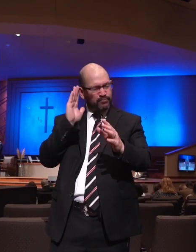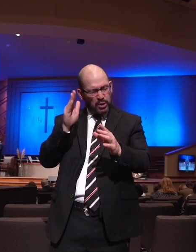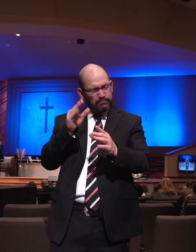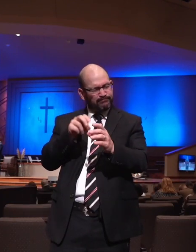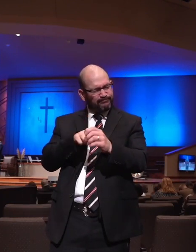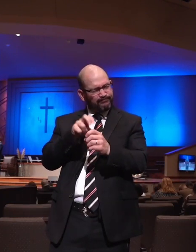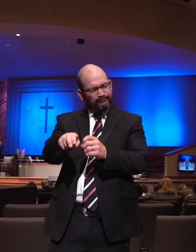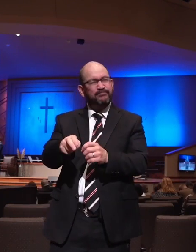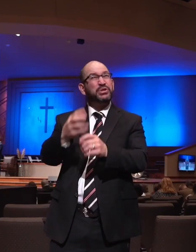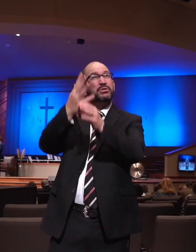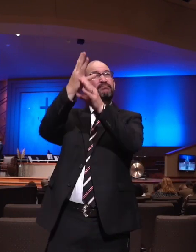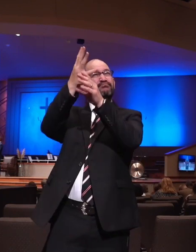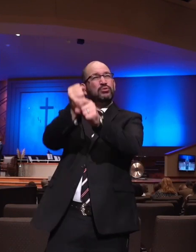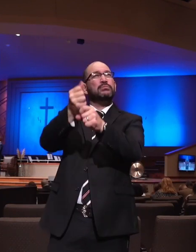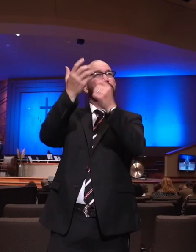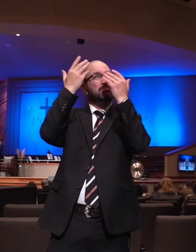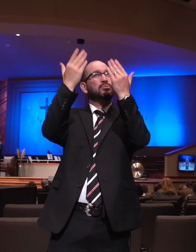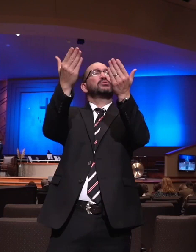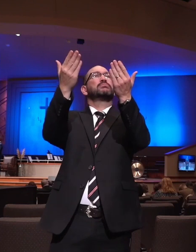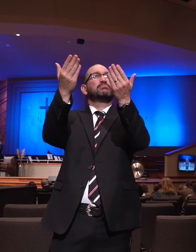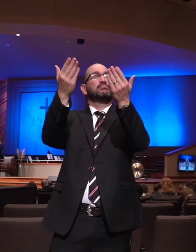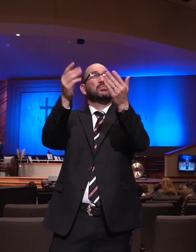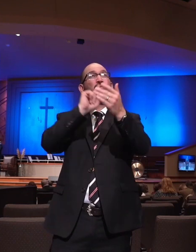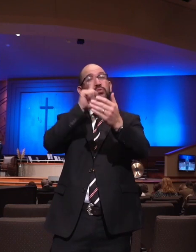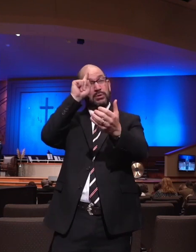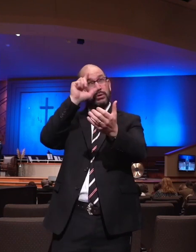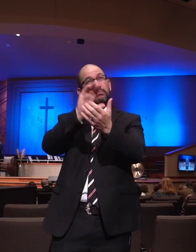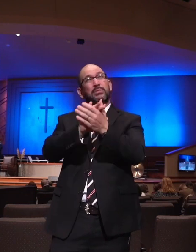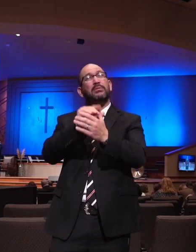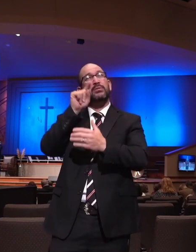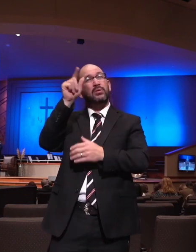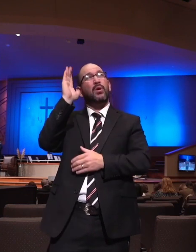little maid I truly believe the Lord will give you